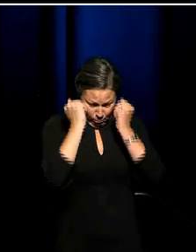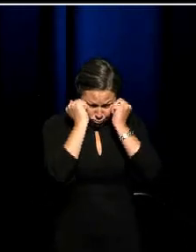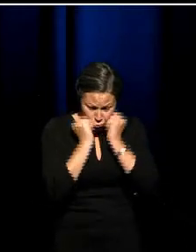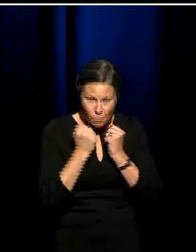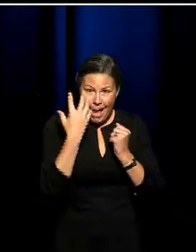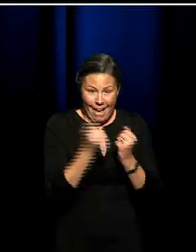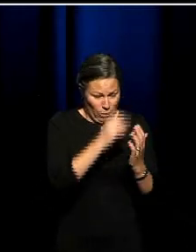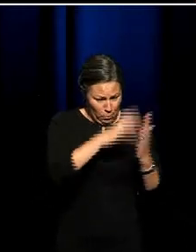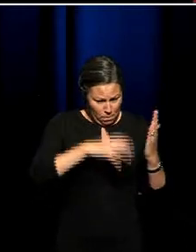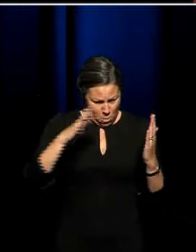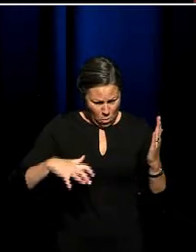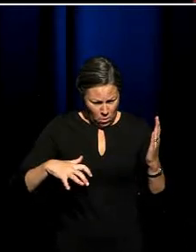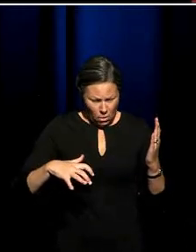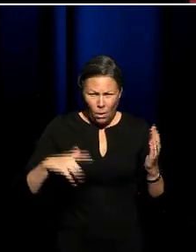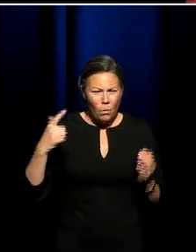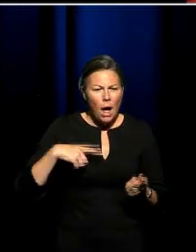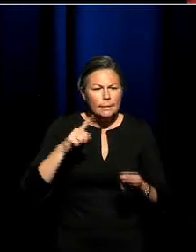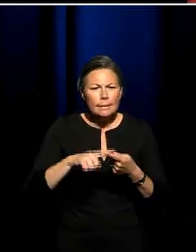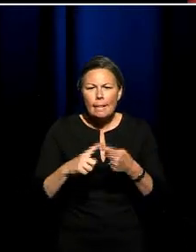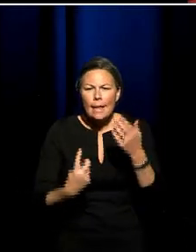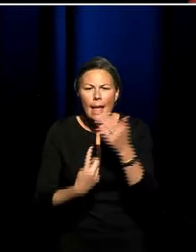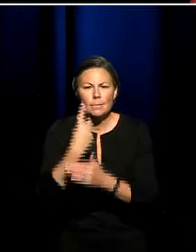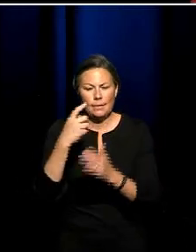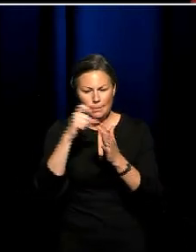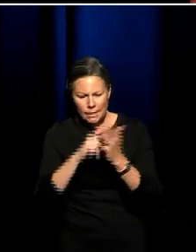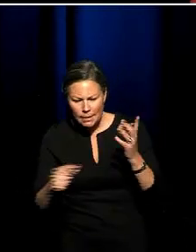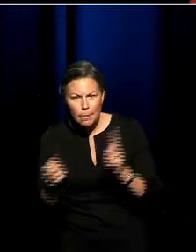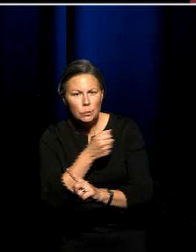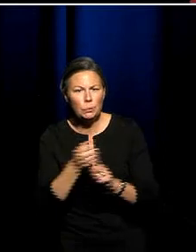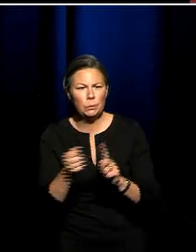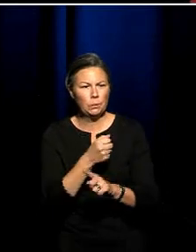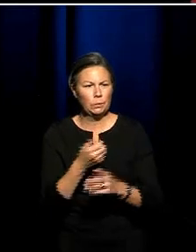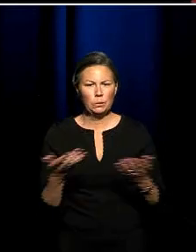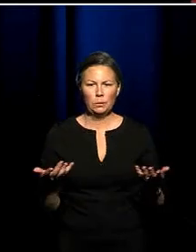and why the objective of full and effective participation and inclusion in